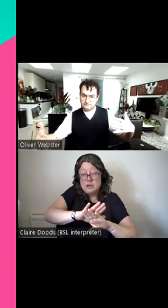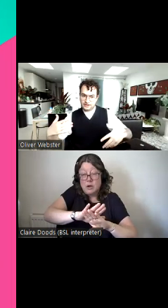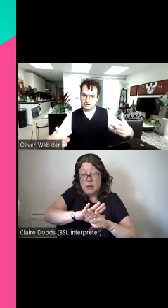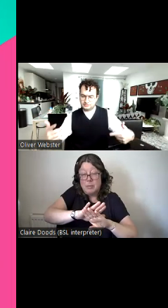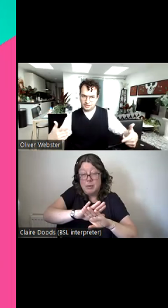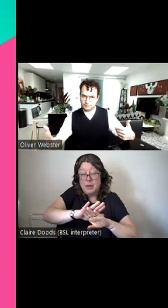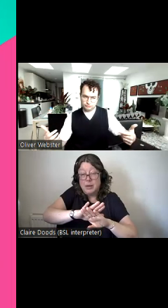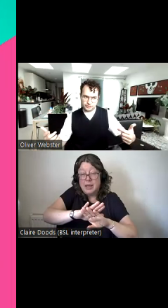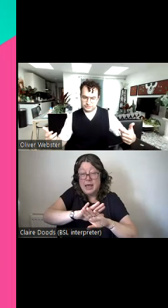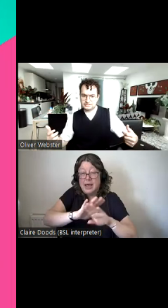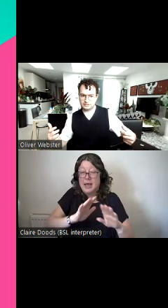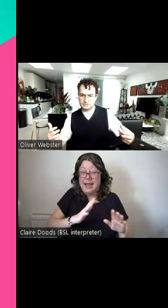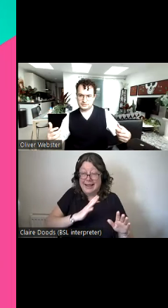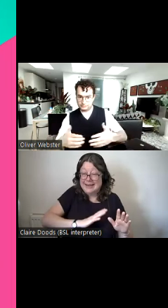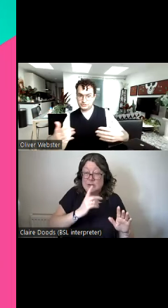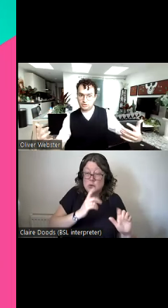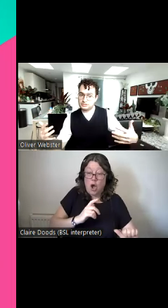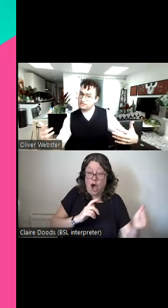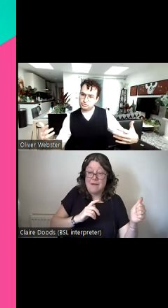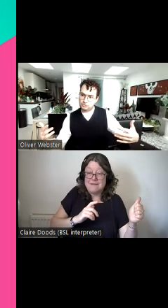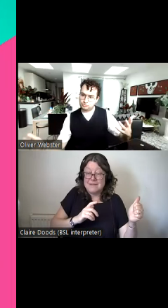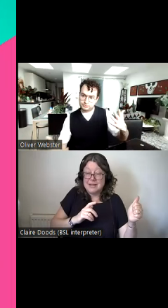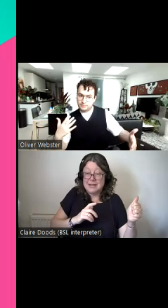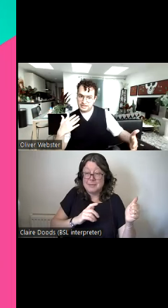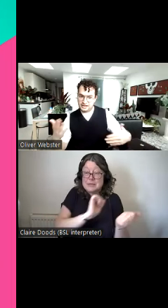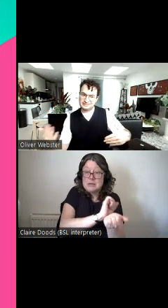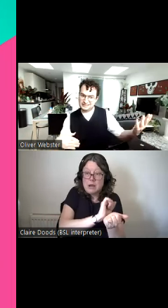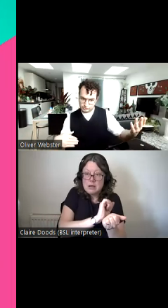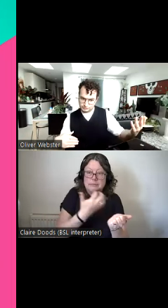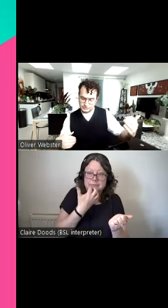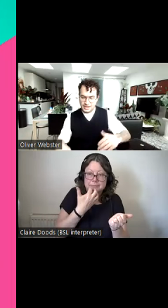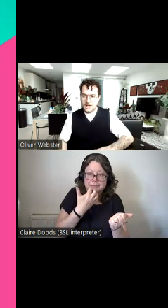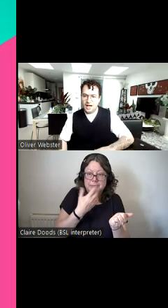If I can't turn them off for any reason, then I'm stuck with the digital ones, which might be inaccessible.